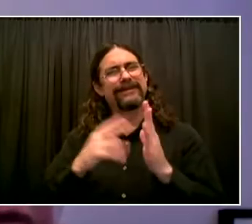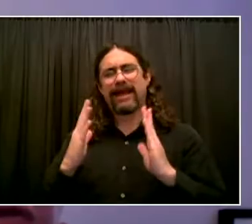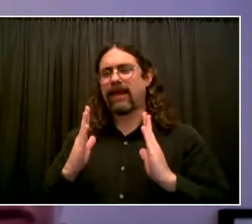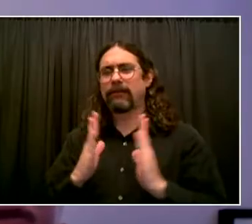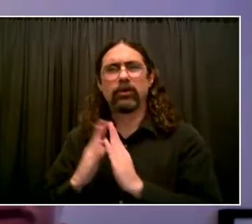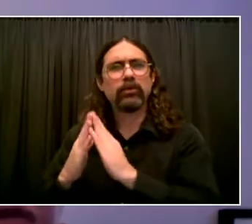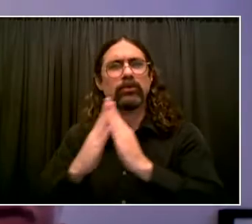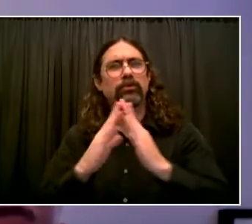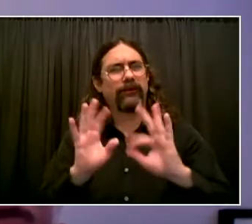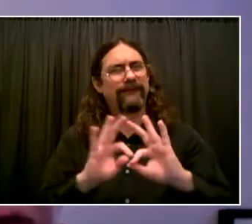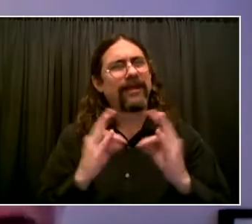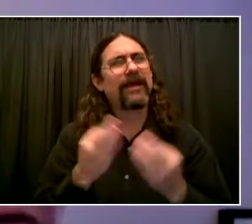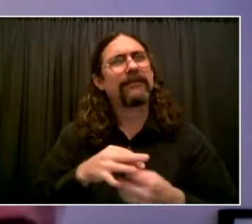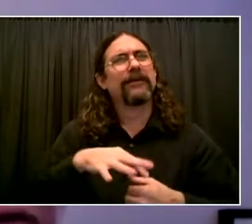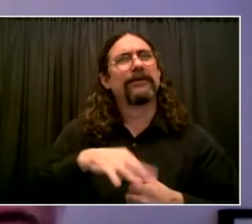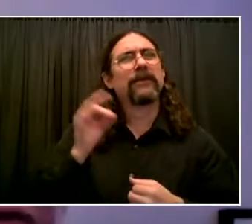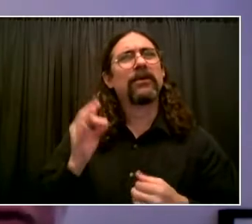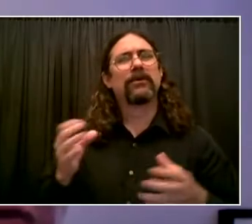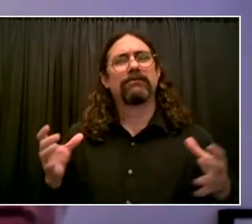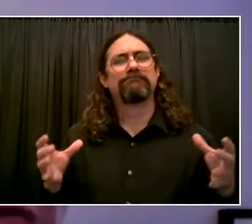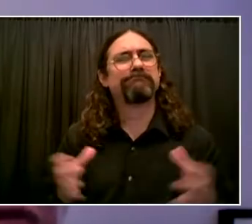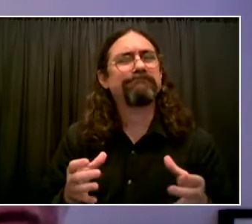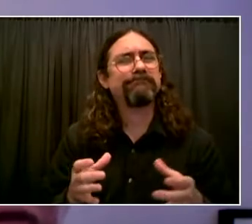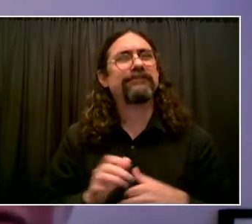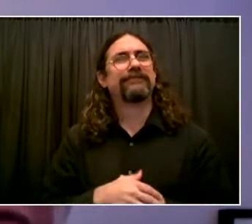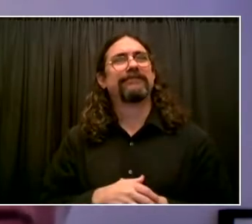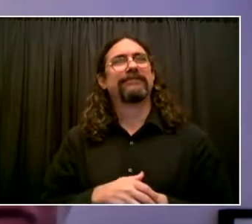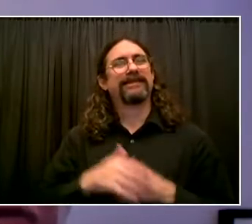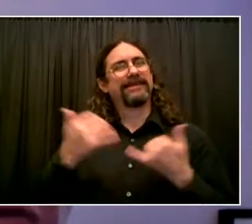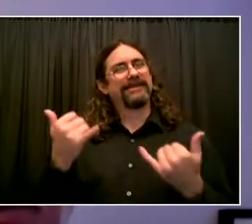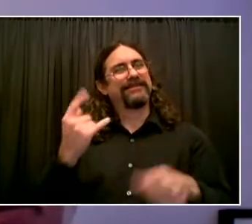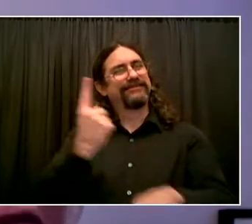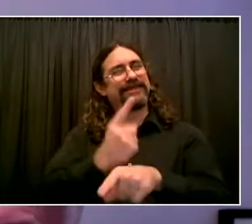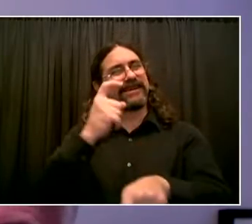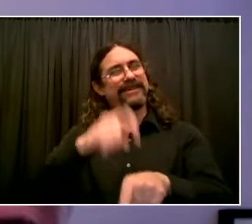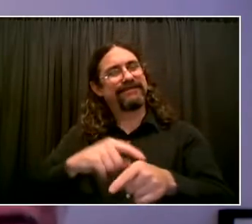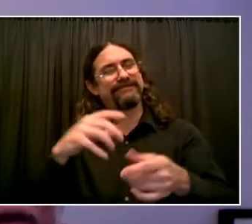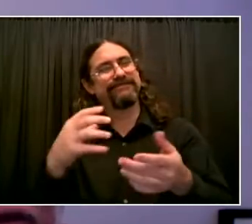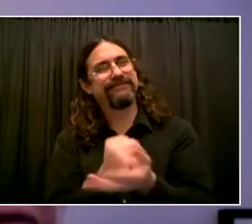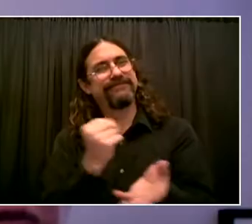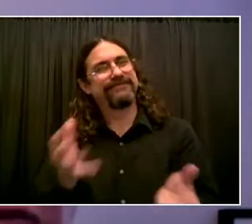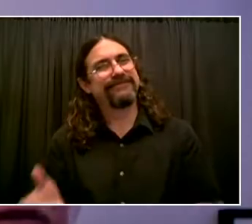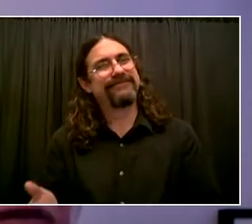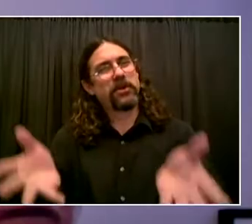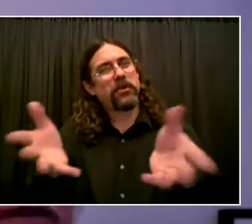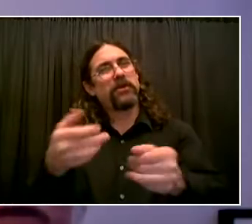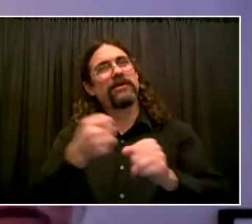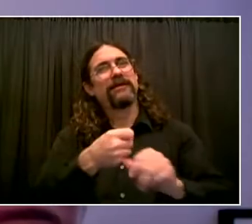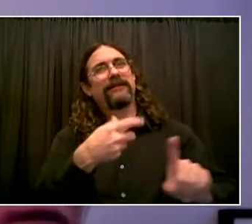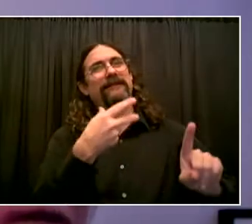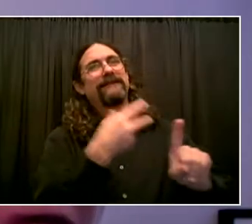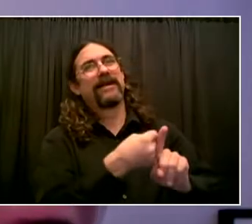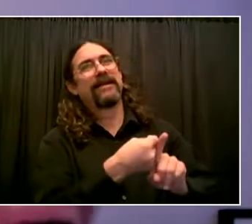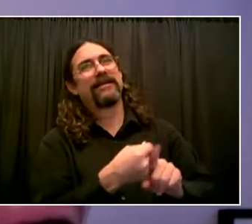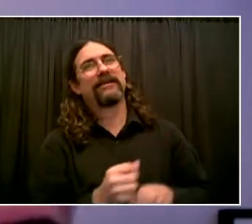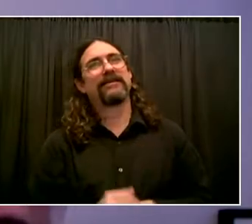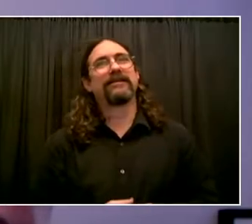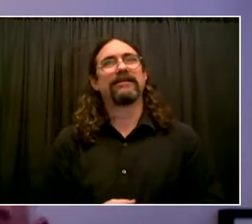FAMILY, THAT WE DO OUR PART TO MAKE SURE AT THAT OUR CHILDREN AND OUR